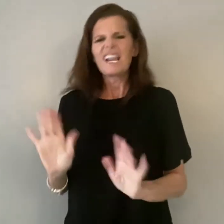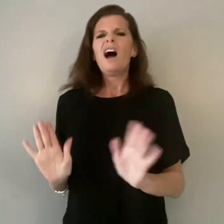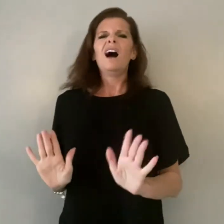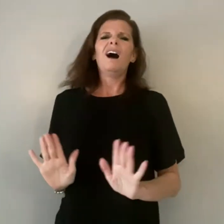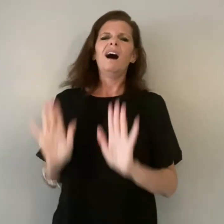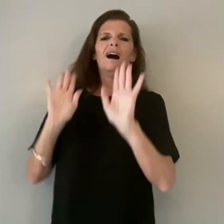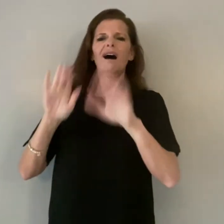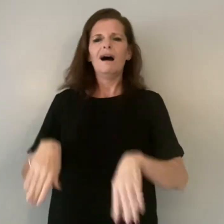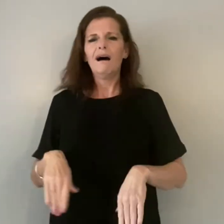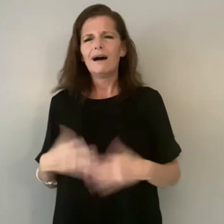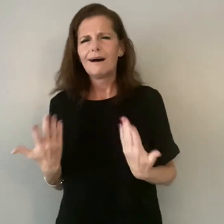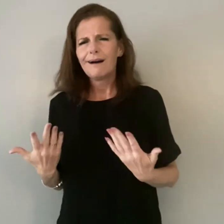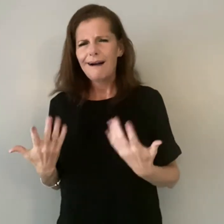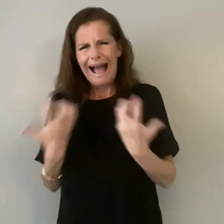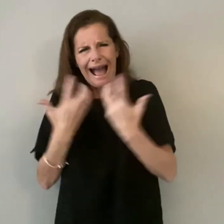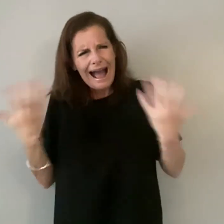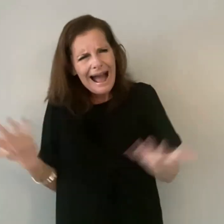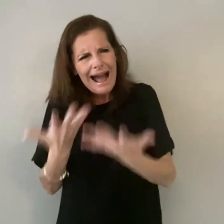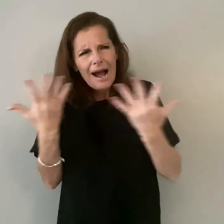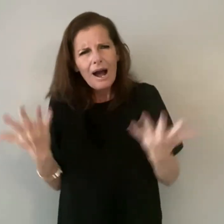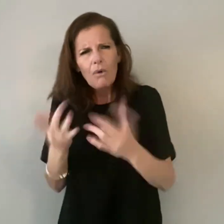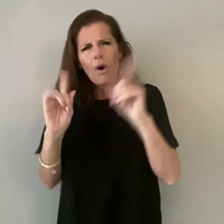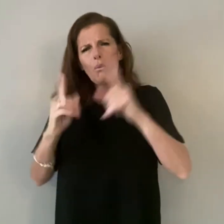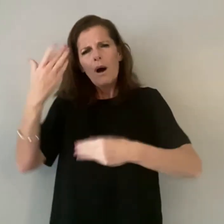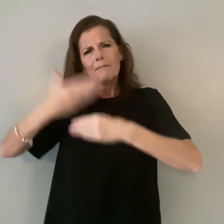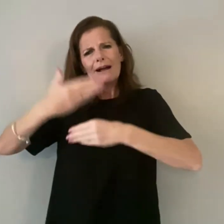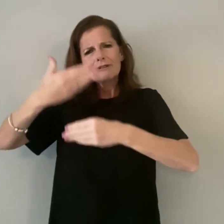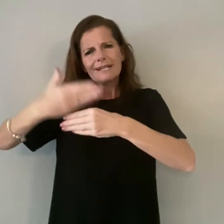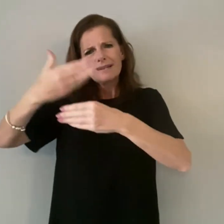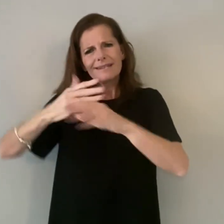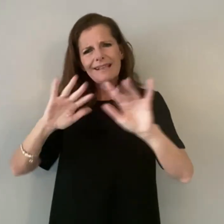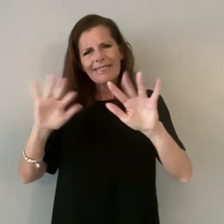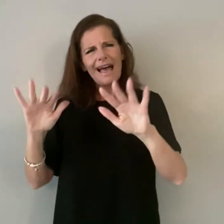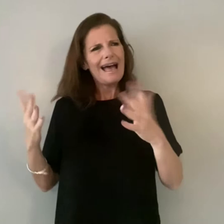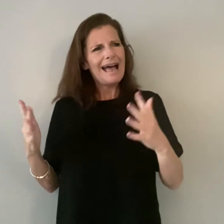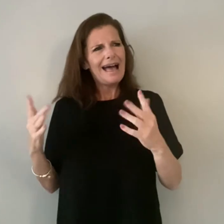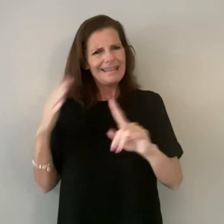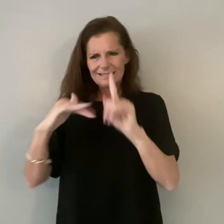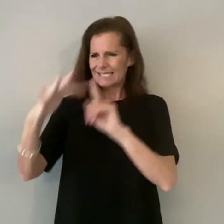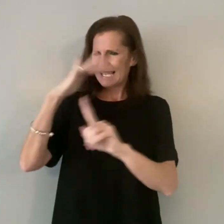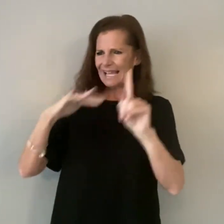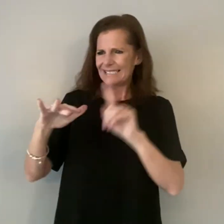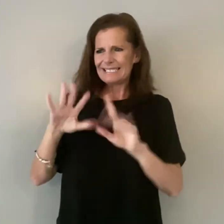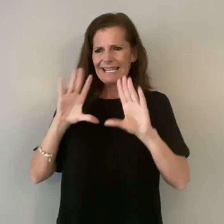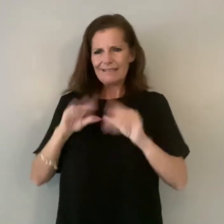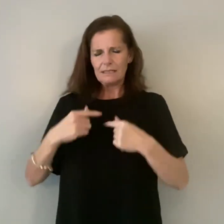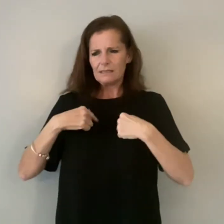What stops people, what frameworks or societal obstacles exist, stop people doing that.